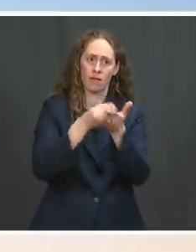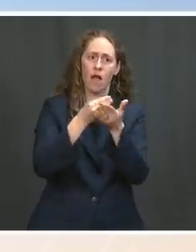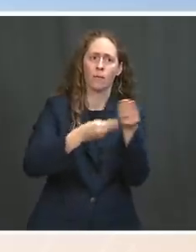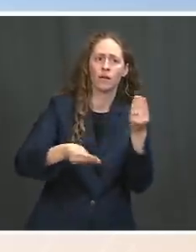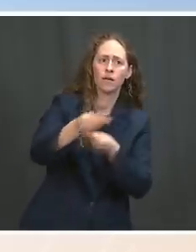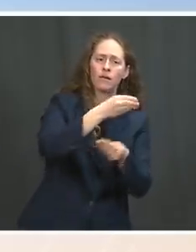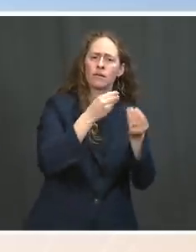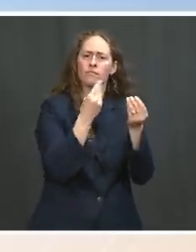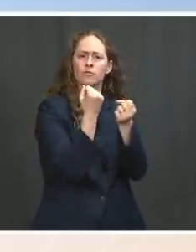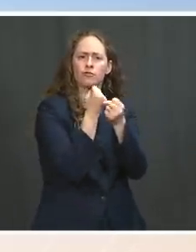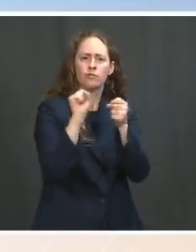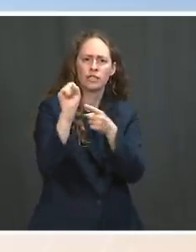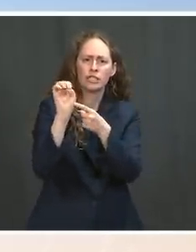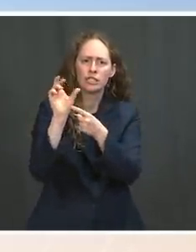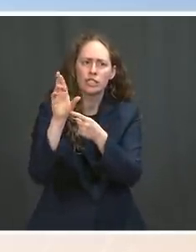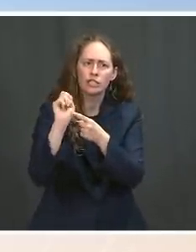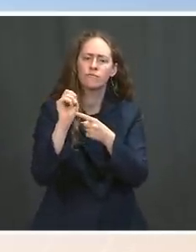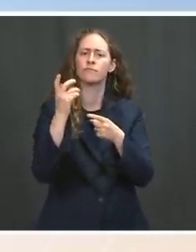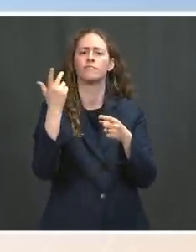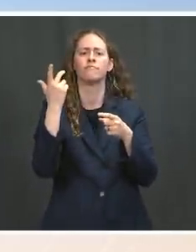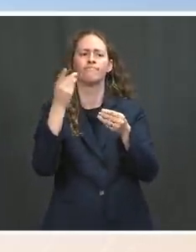Thank you all. I'll turn it over to Administrator Regan.